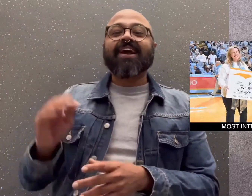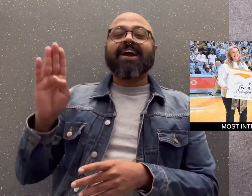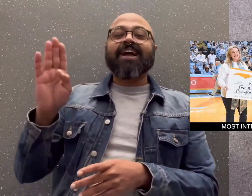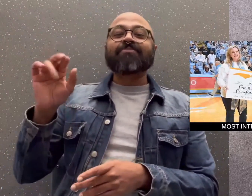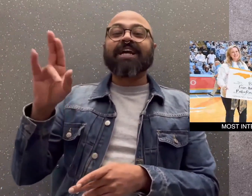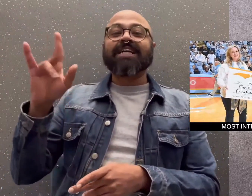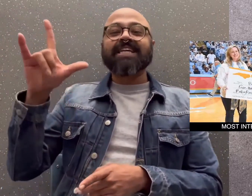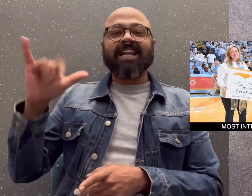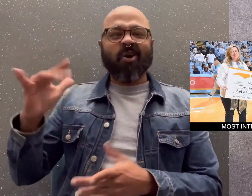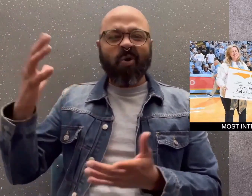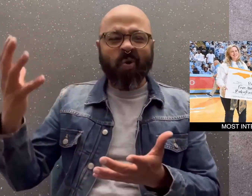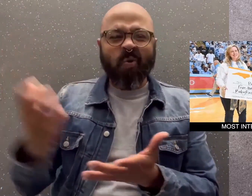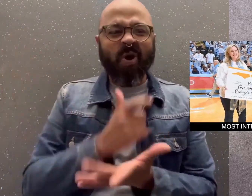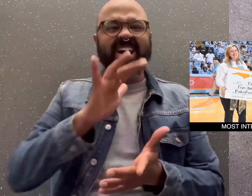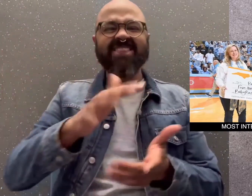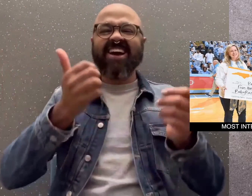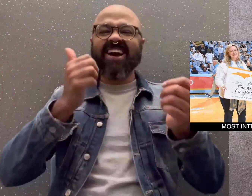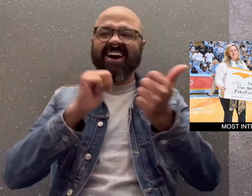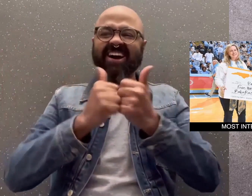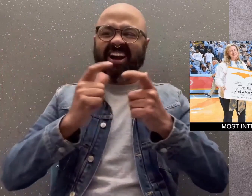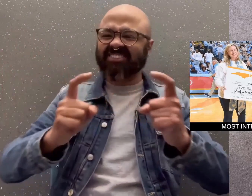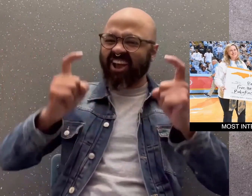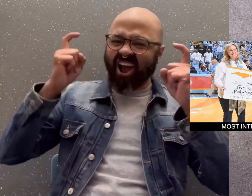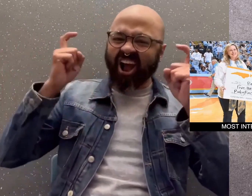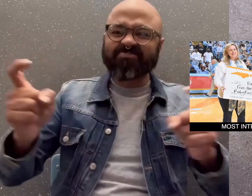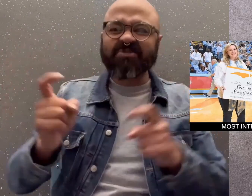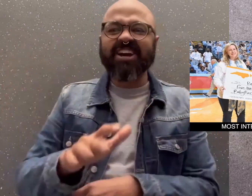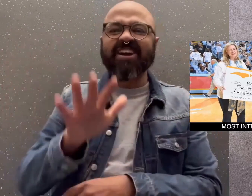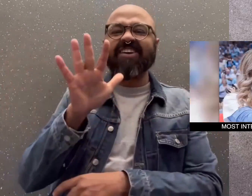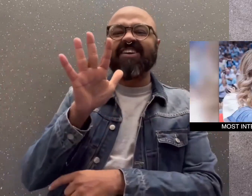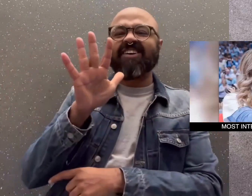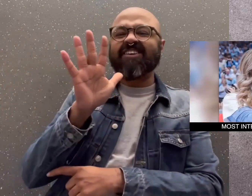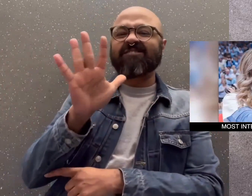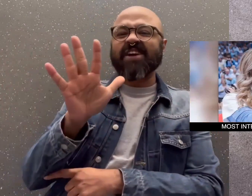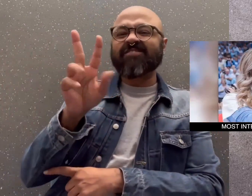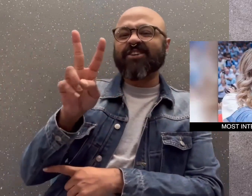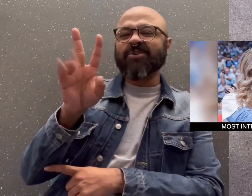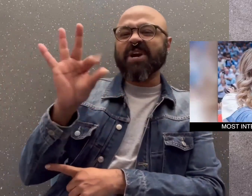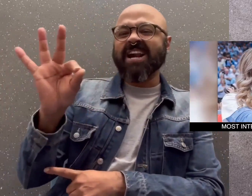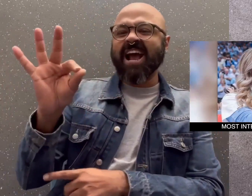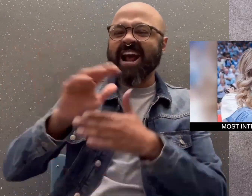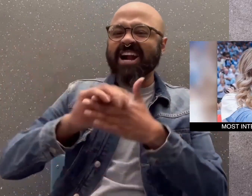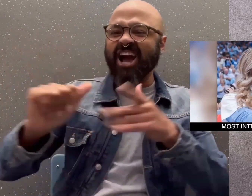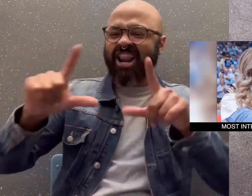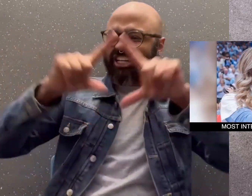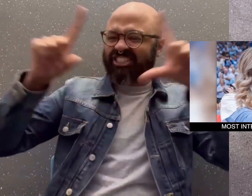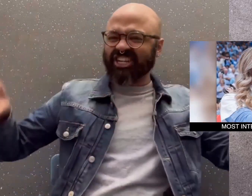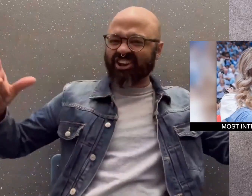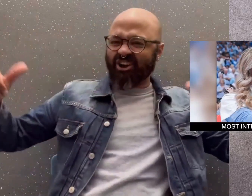brexley won the race and a 529 check for